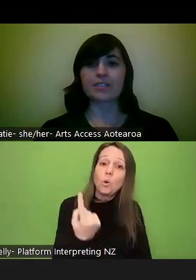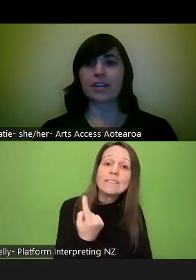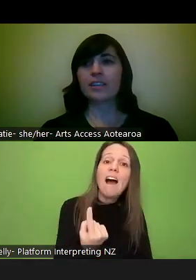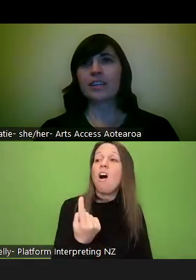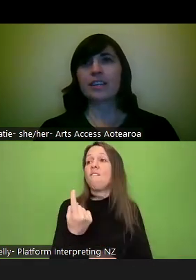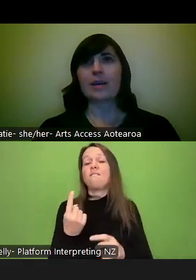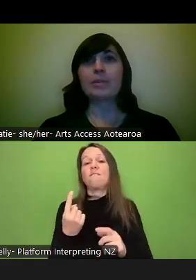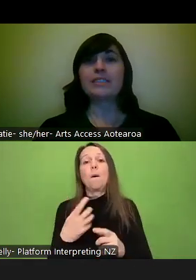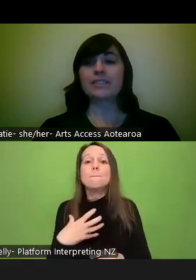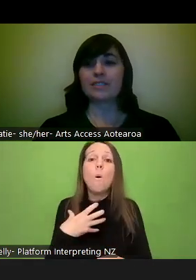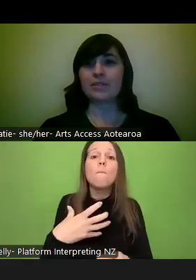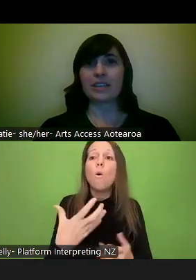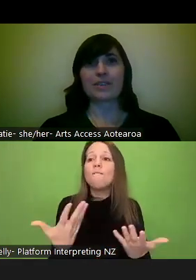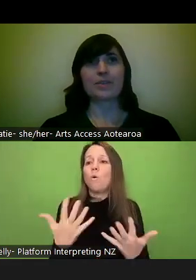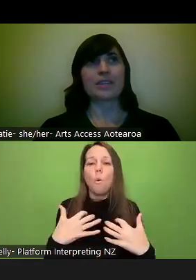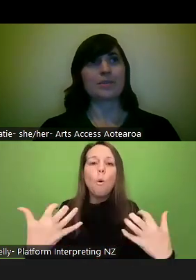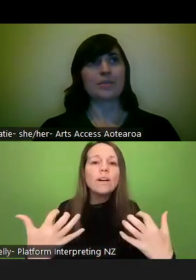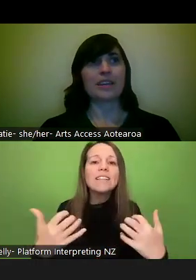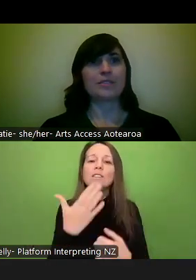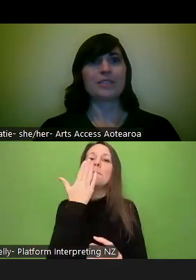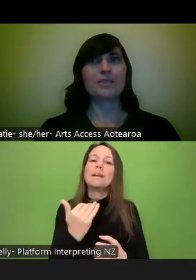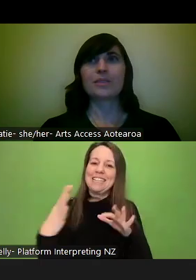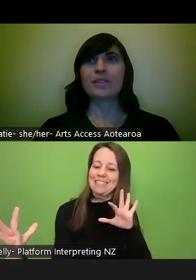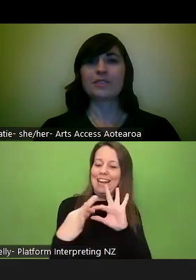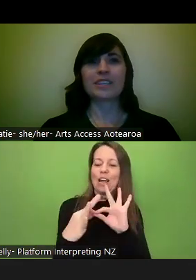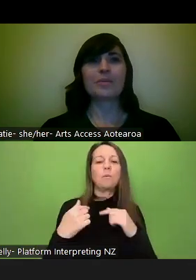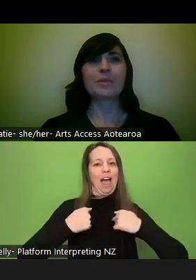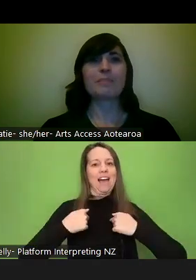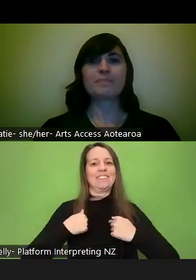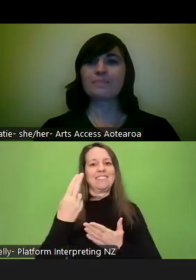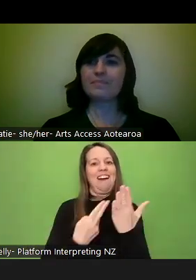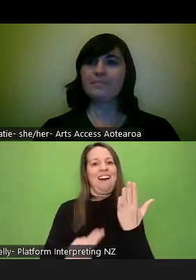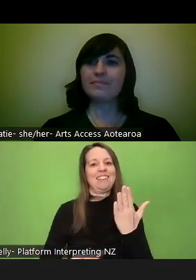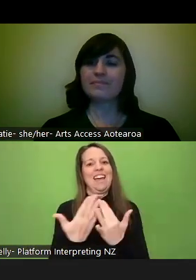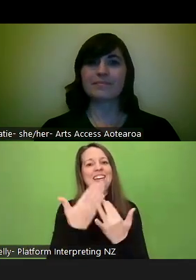etc, please do connect with us. We would love to, love to connect with you.